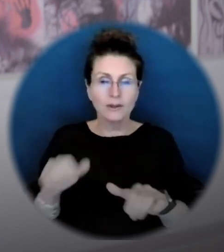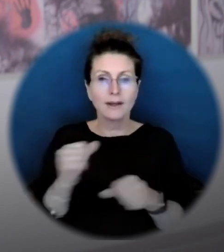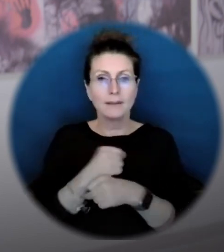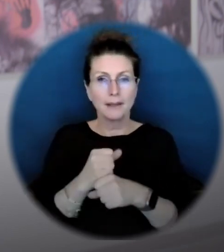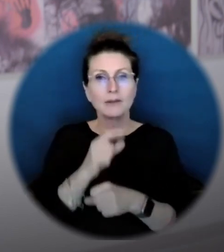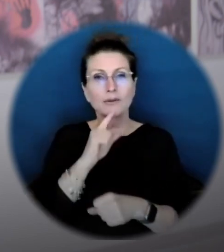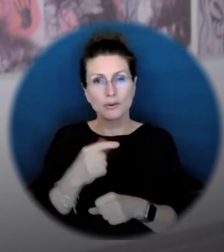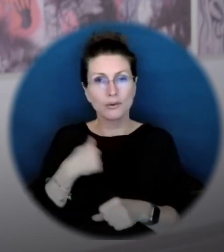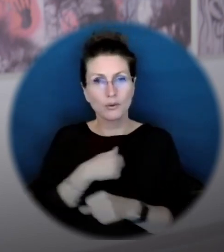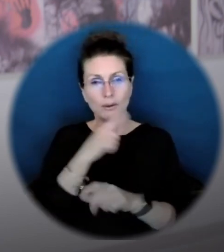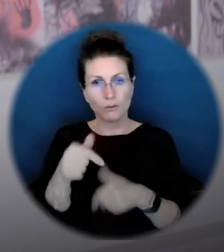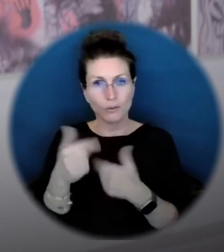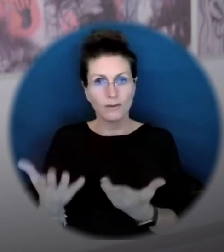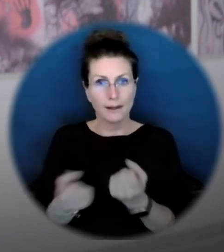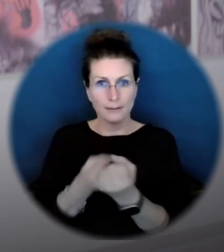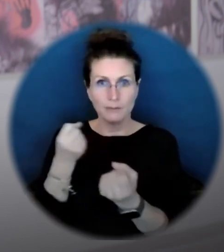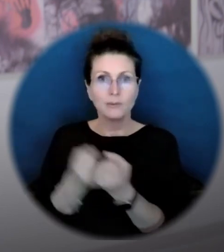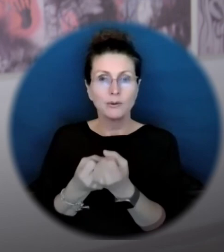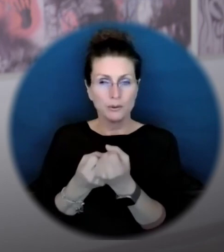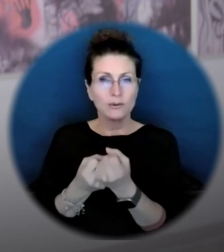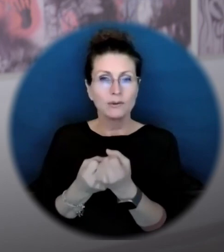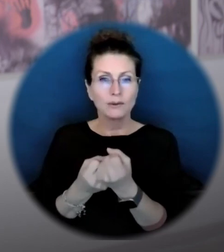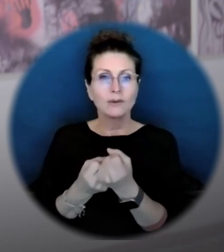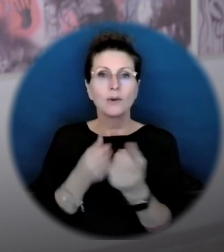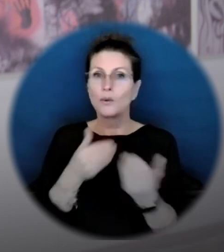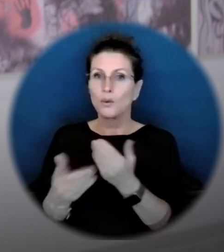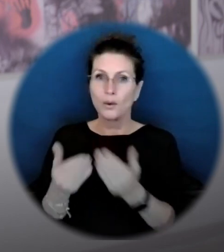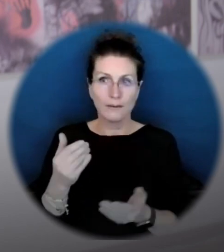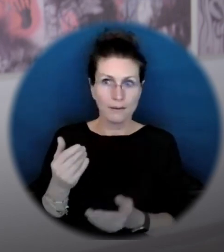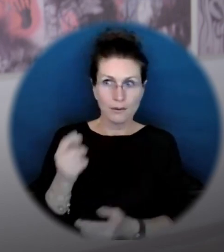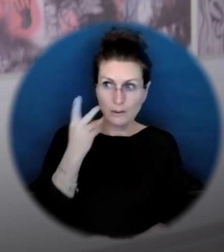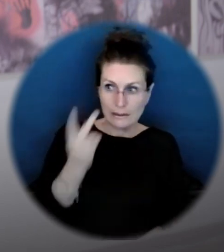and ensure we provide support wherever we can